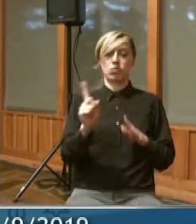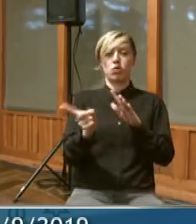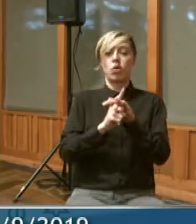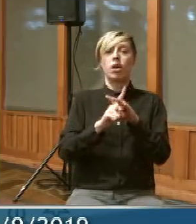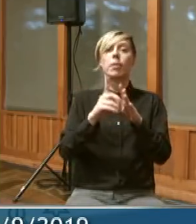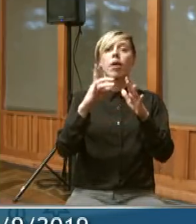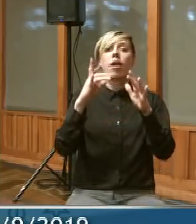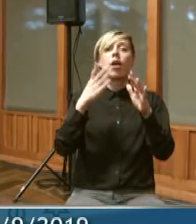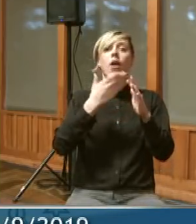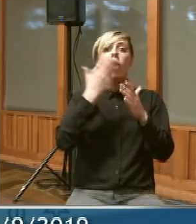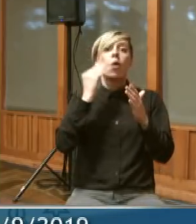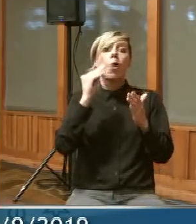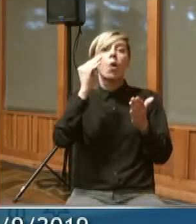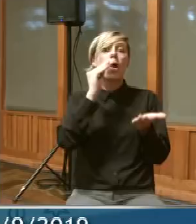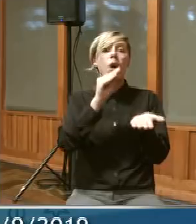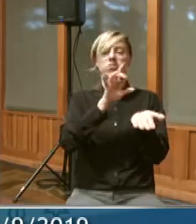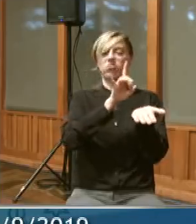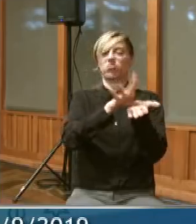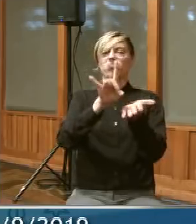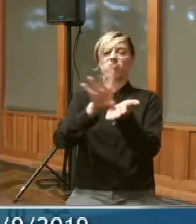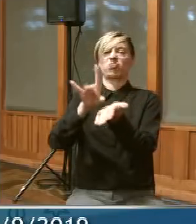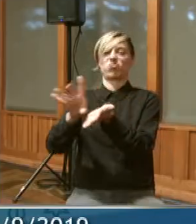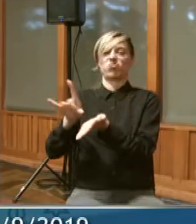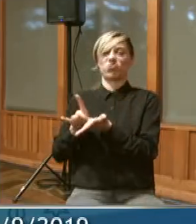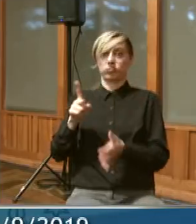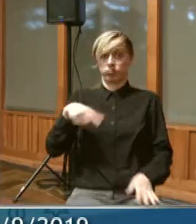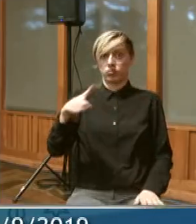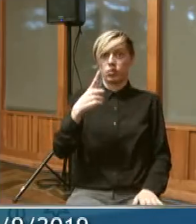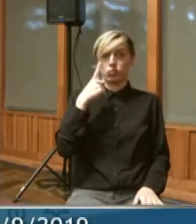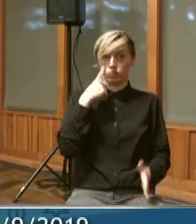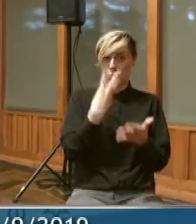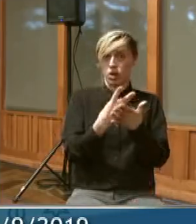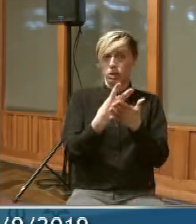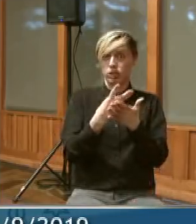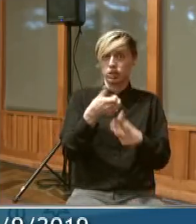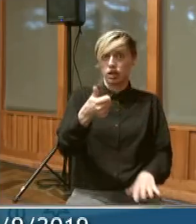OKAY. HAS ANYONE HERE EVER SEEN A